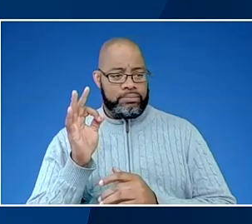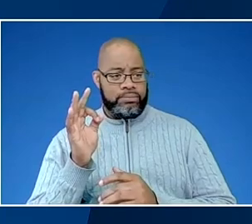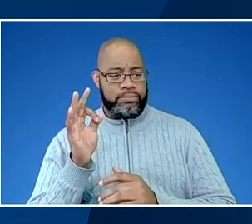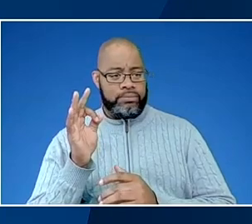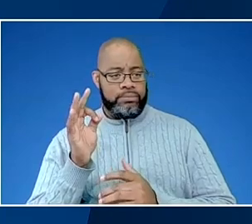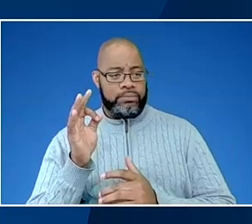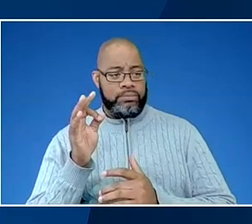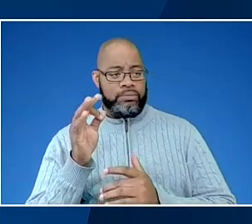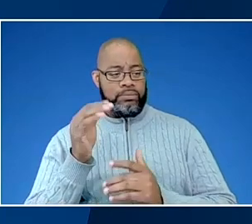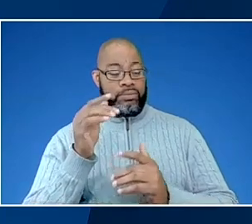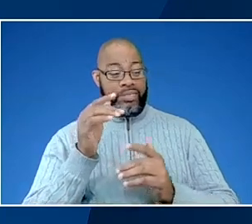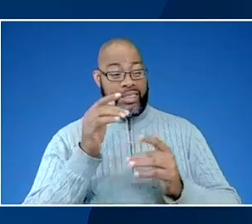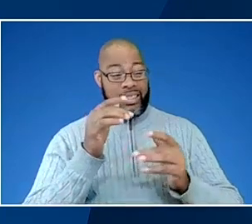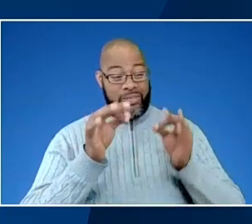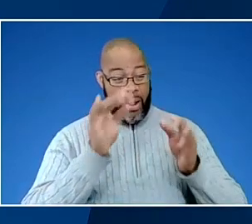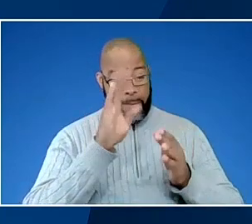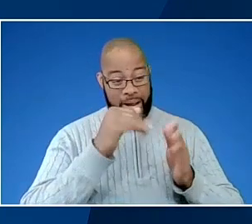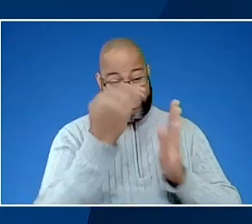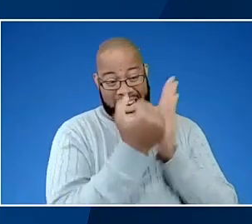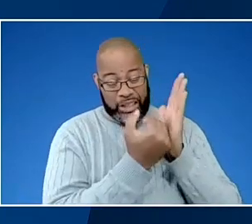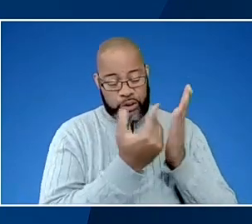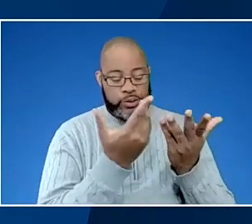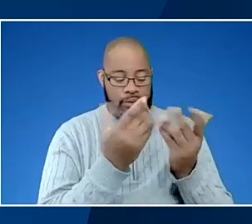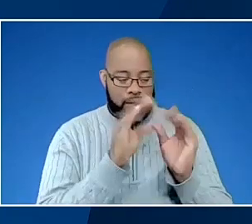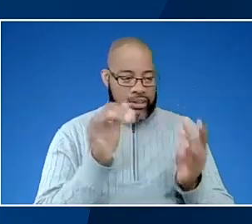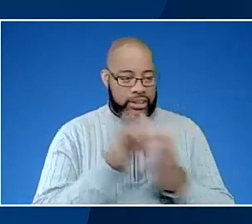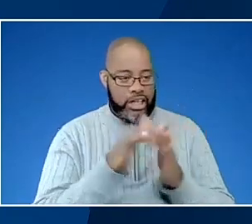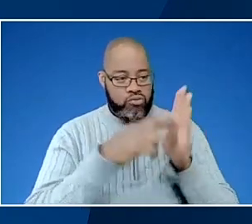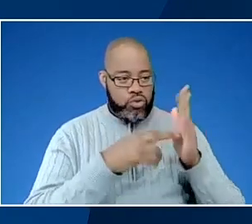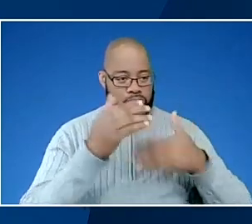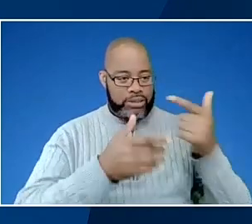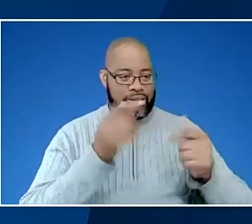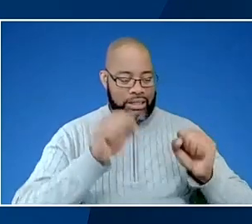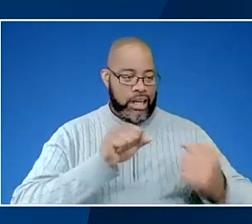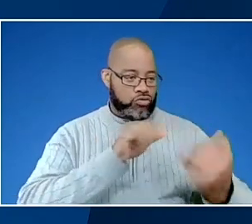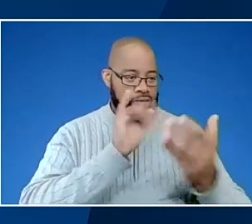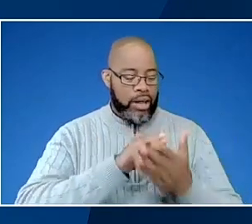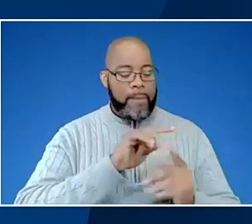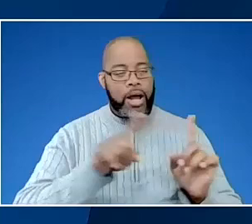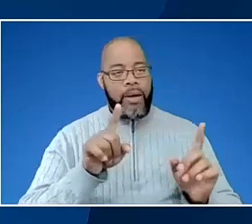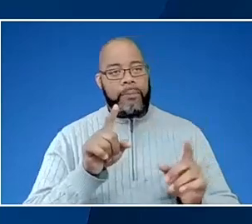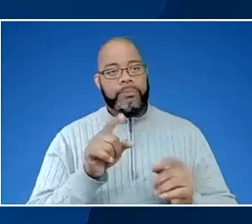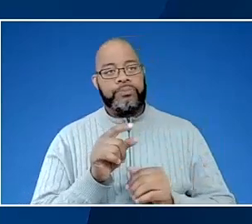e can't- you know, the rules process can address that. But understanding that it